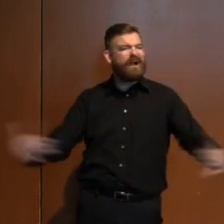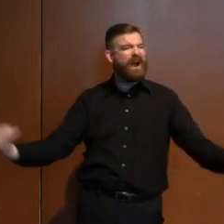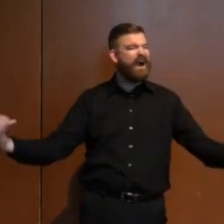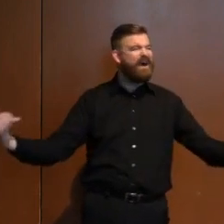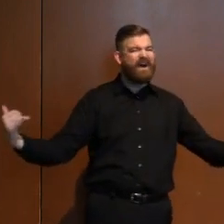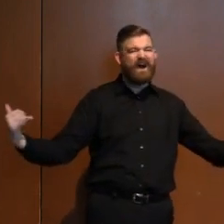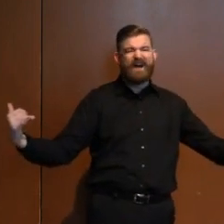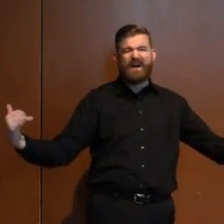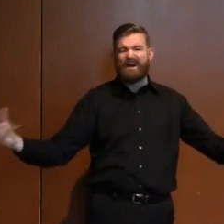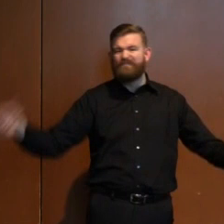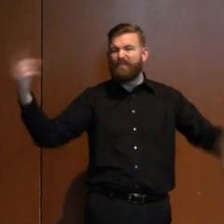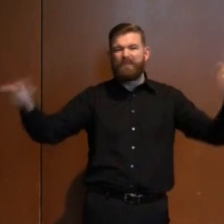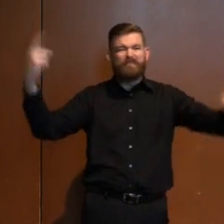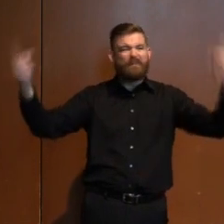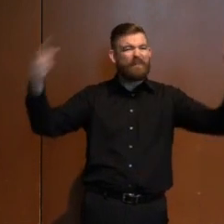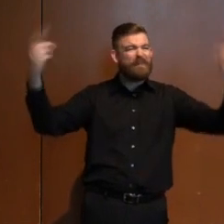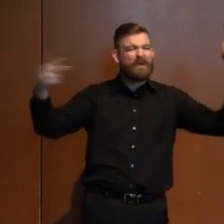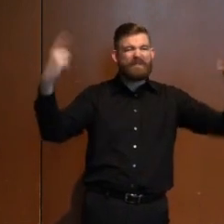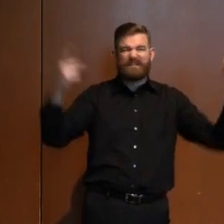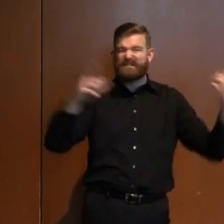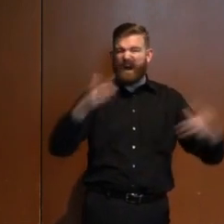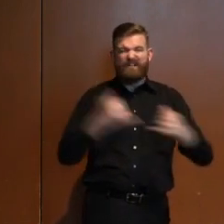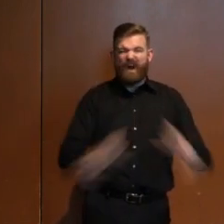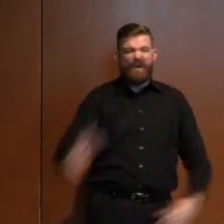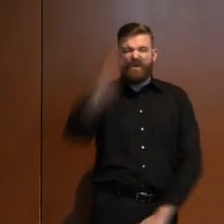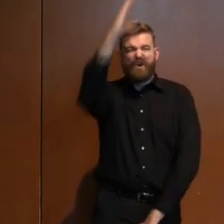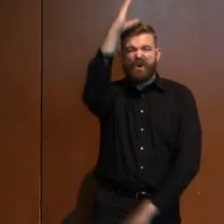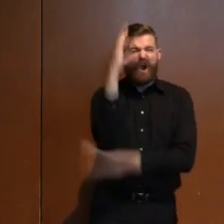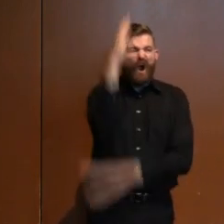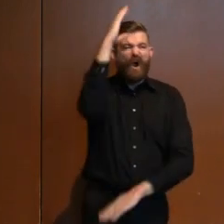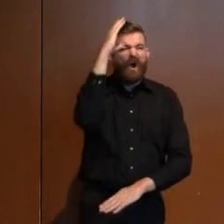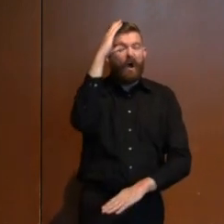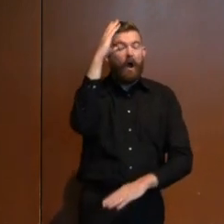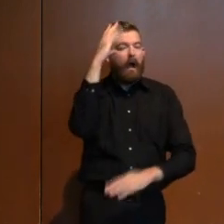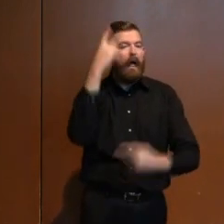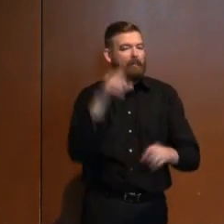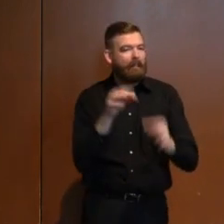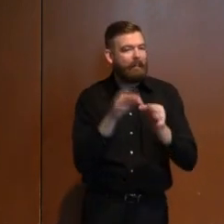PETE AS THE LEAD DEMANDED AN ENGINEERING PLAN BY NOON AND HE 00 P.M.